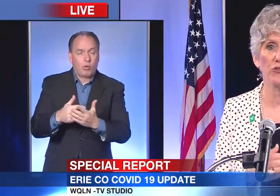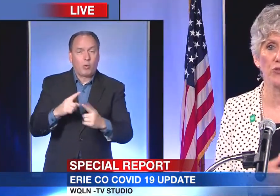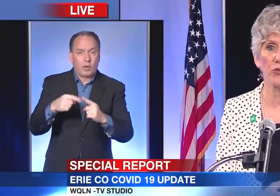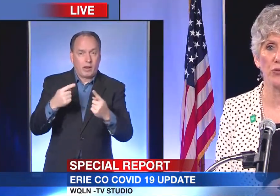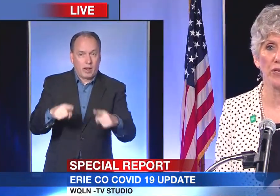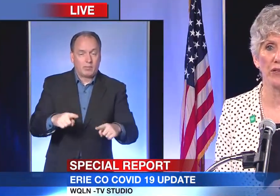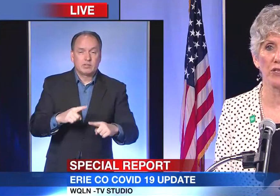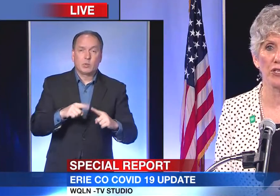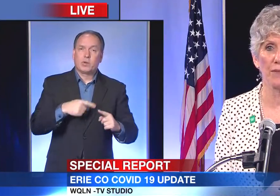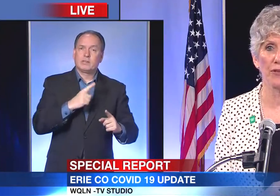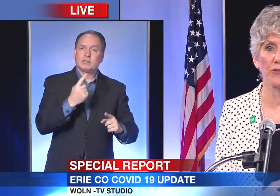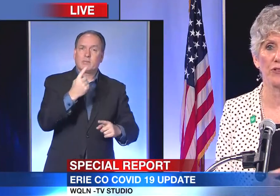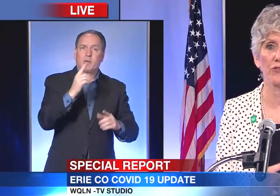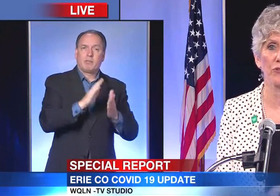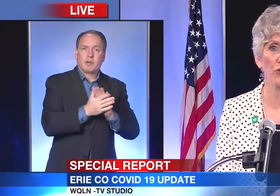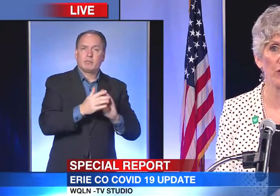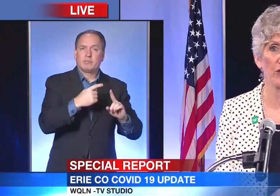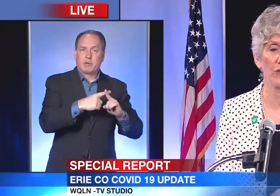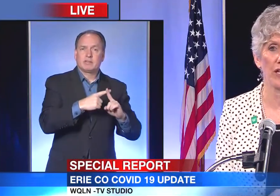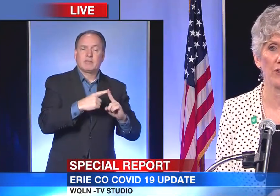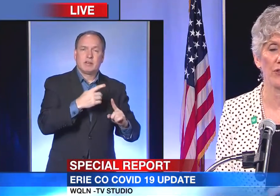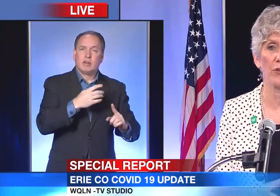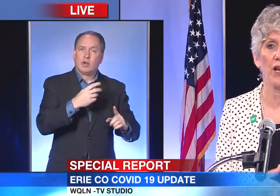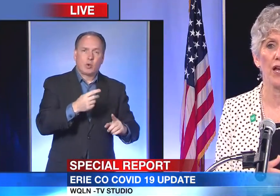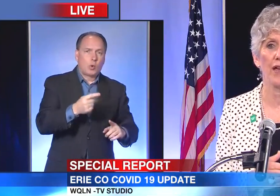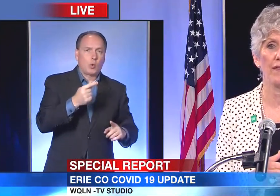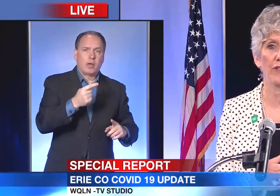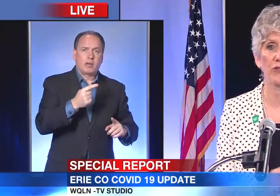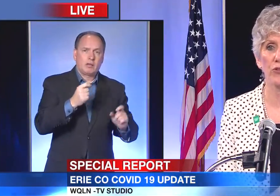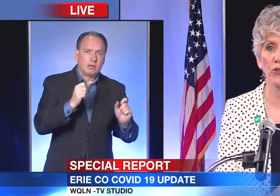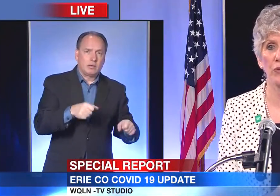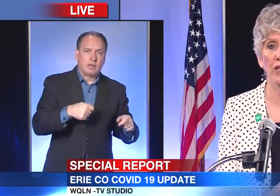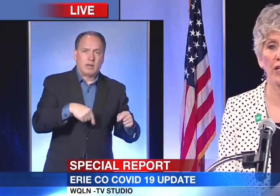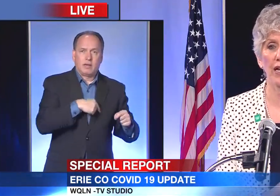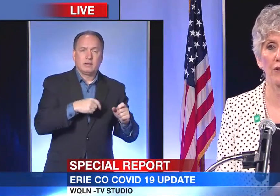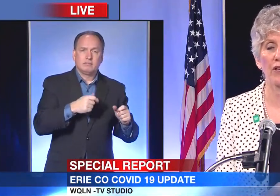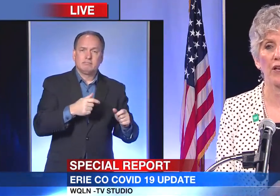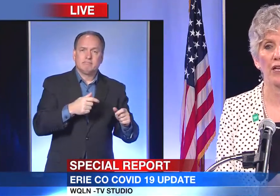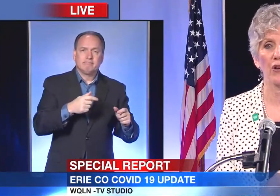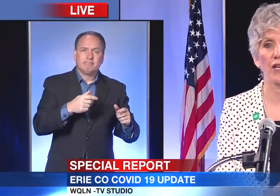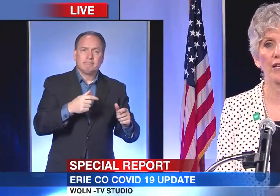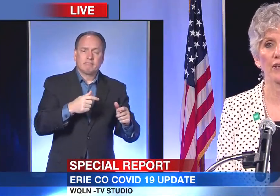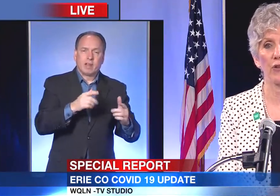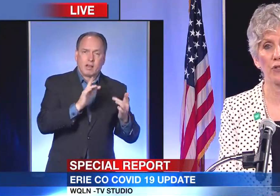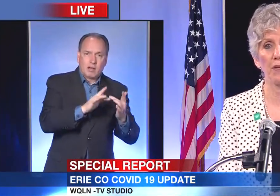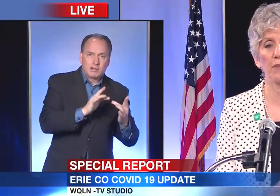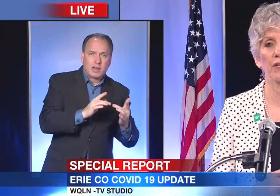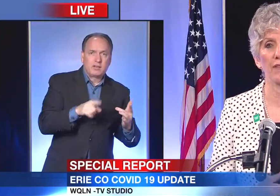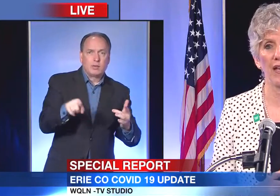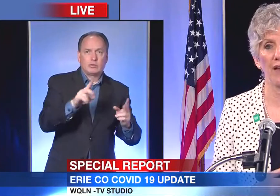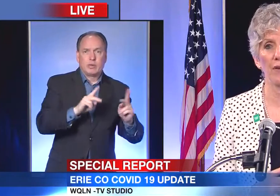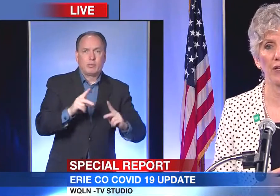WHEN IT HAPPENS. SO WHEN SOMEONE COMES POSITIVE, THE SOONER WE CAN REACH THAT PERSON, THE SOONER WE CAN DO THAT INTERVIEW, AND THEN THE